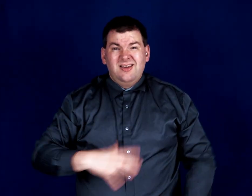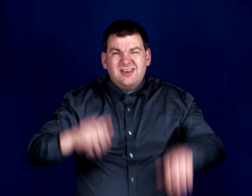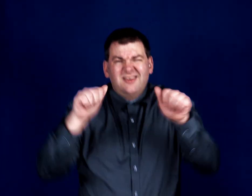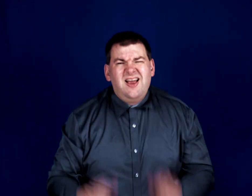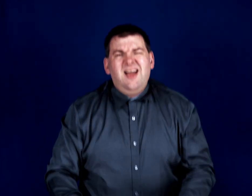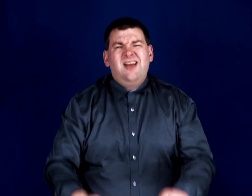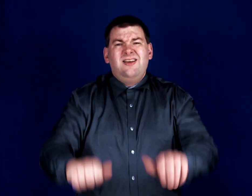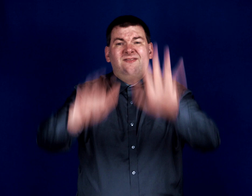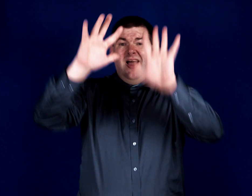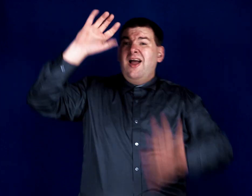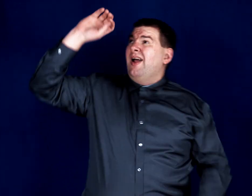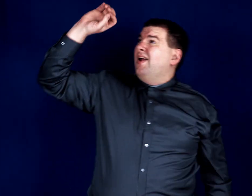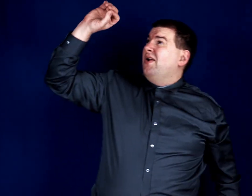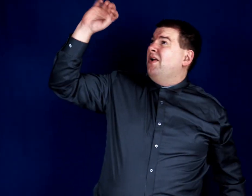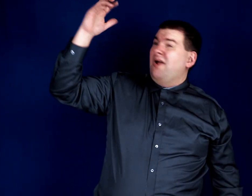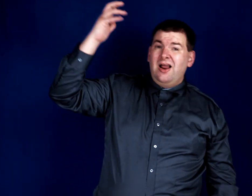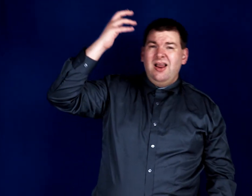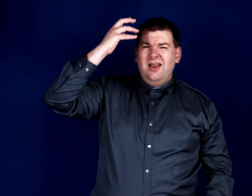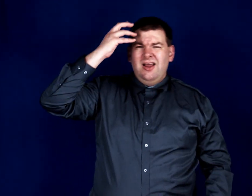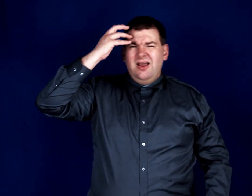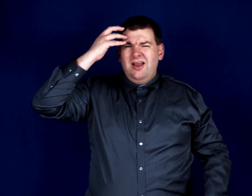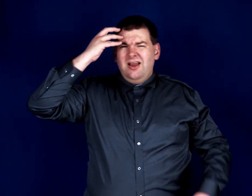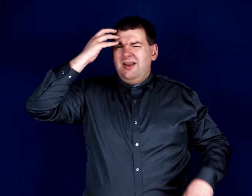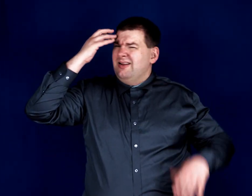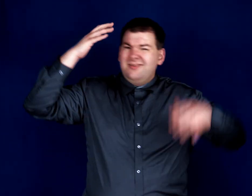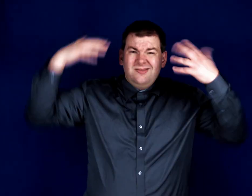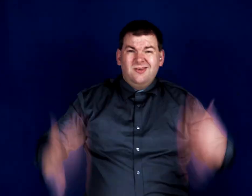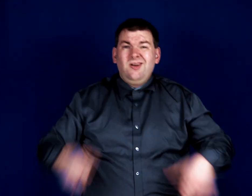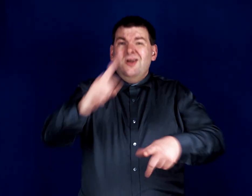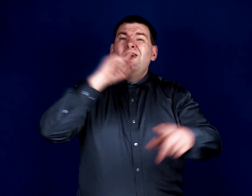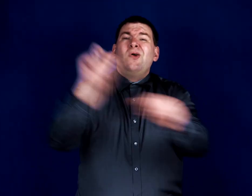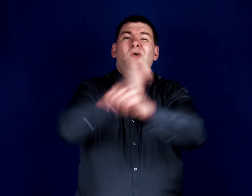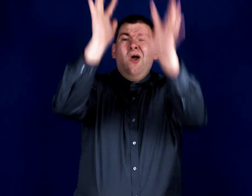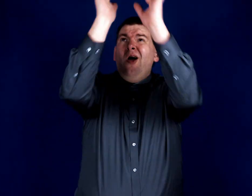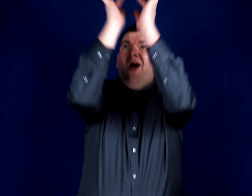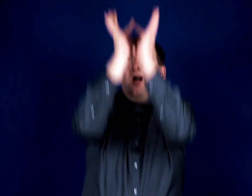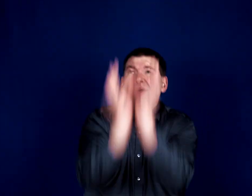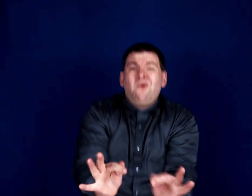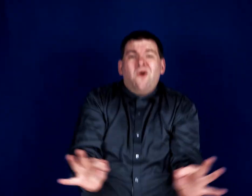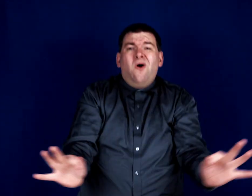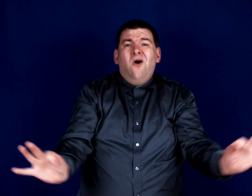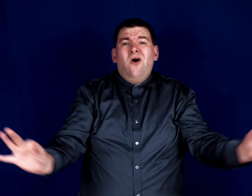Sacrifice of grace, you are worthy